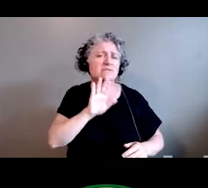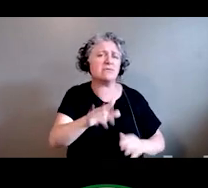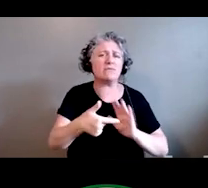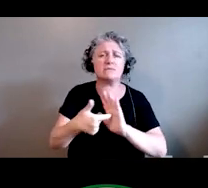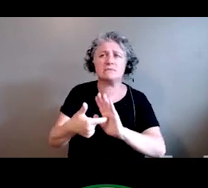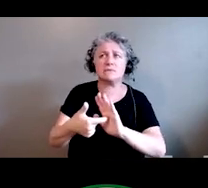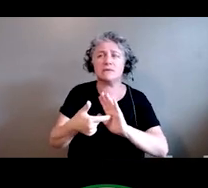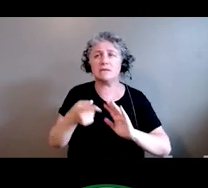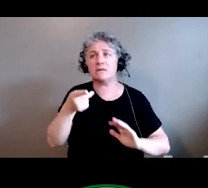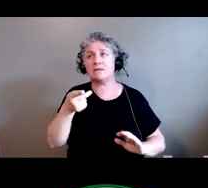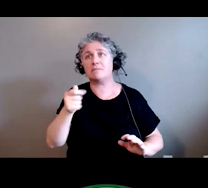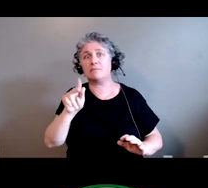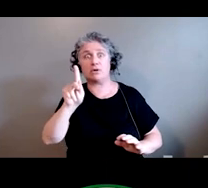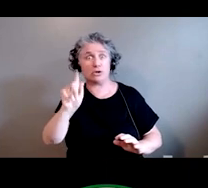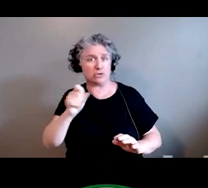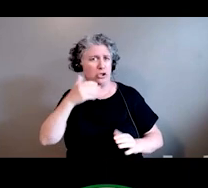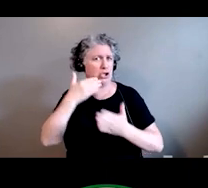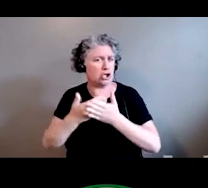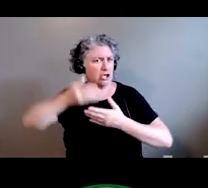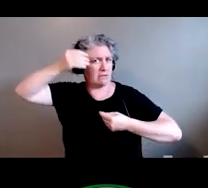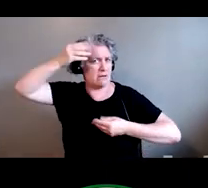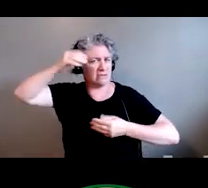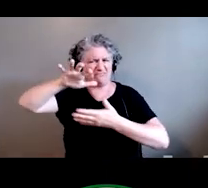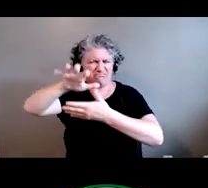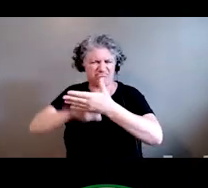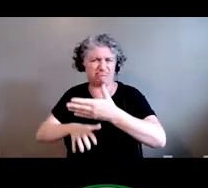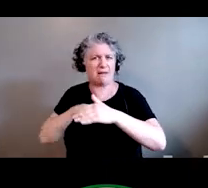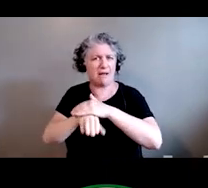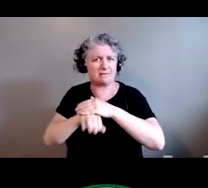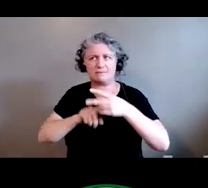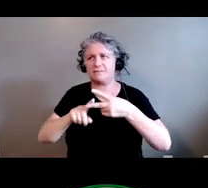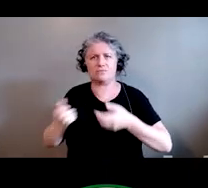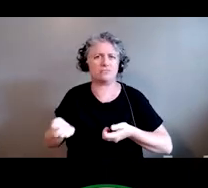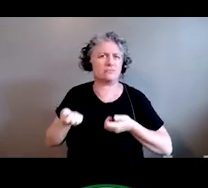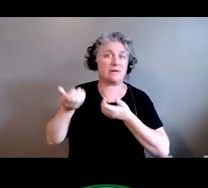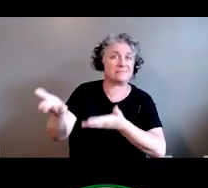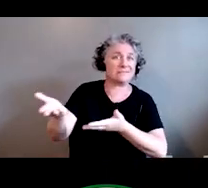Parks who have good website content on accessibility or recommendations on what content you'd want